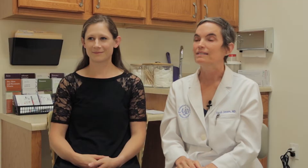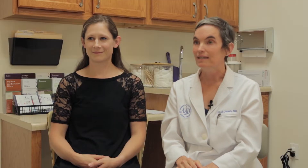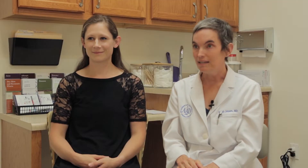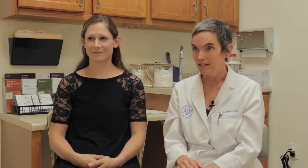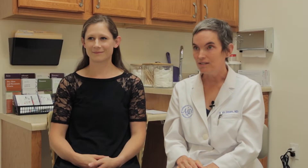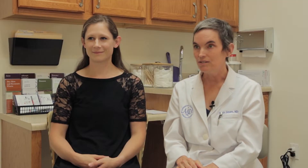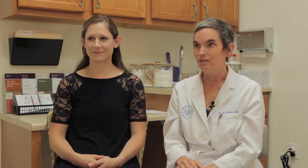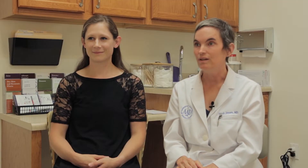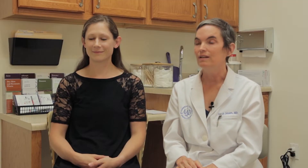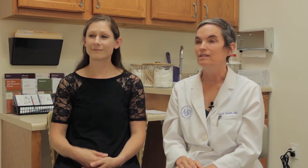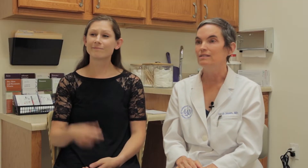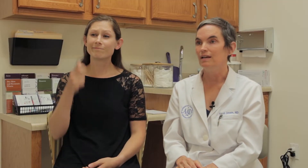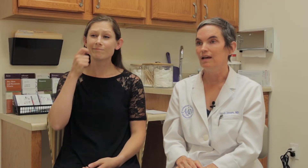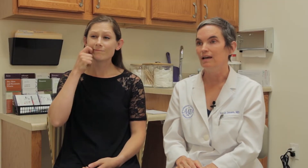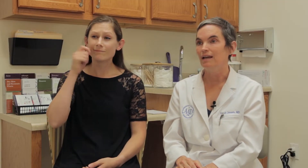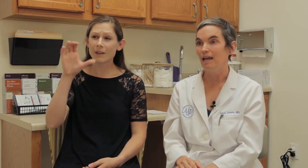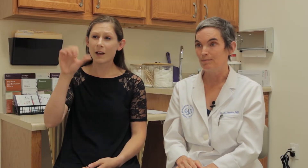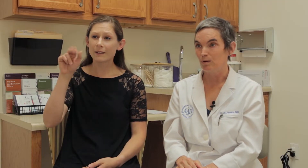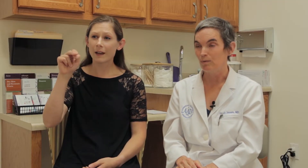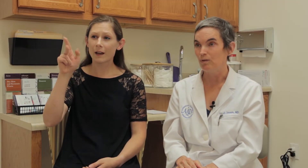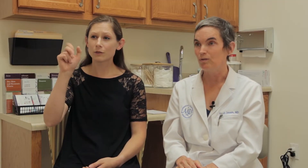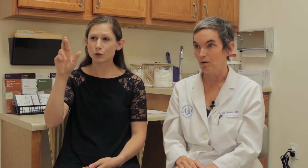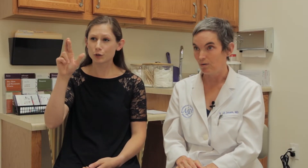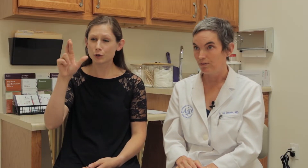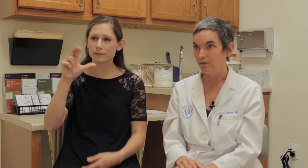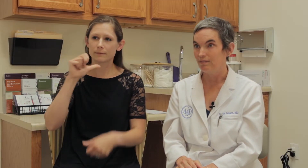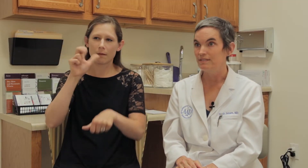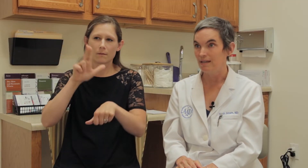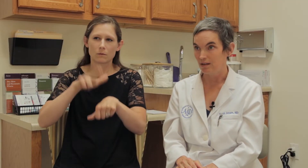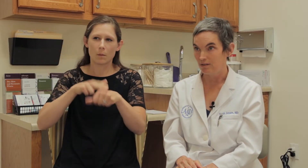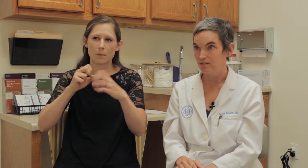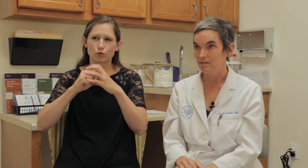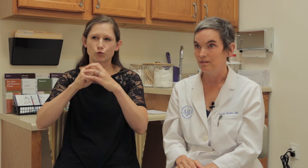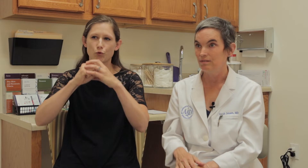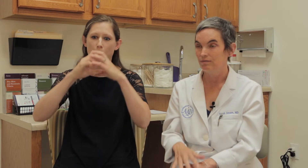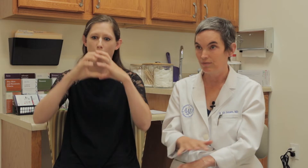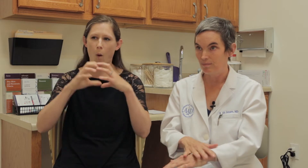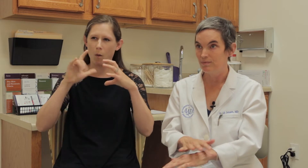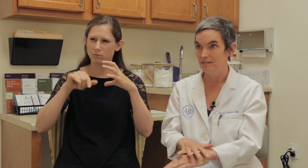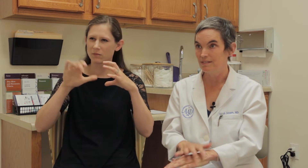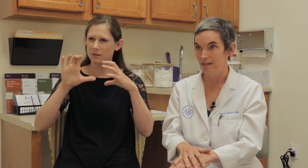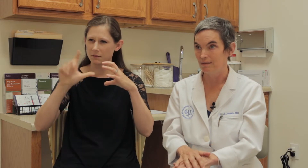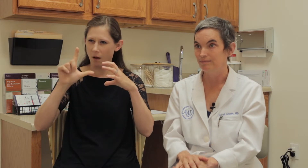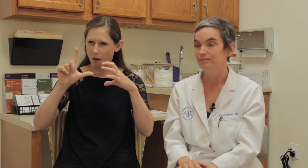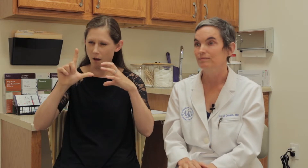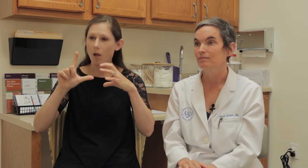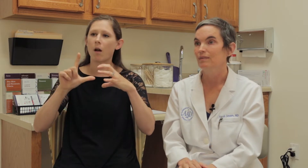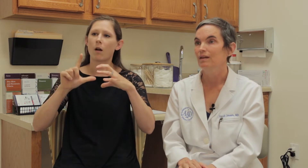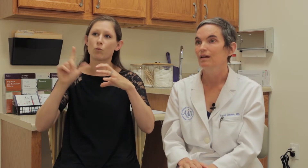Skin cancer is an abnormal growth of cells from the skin